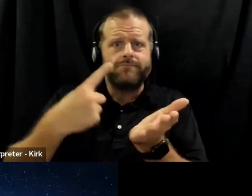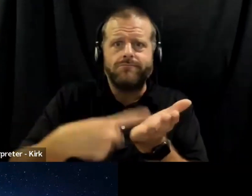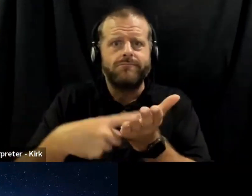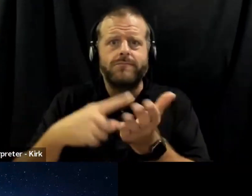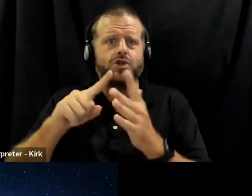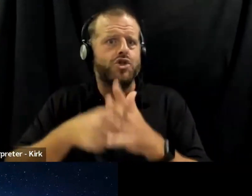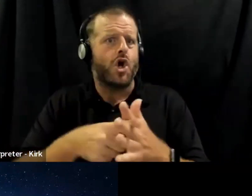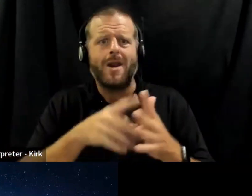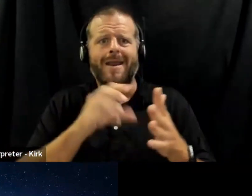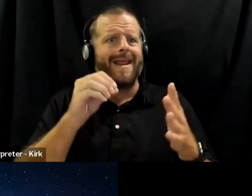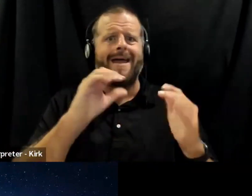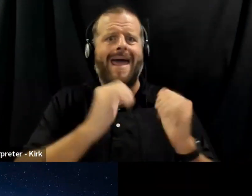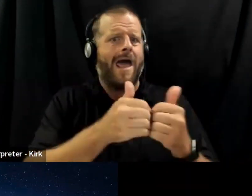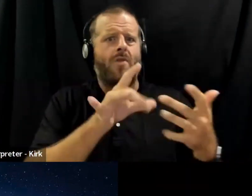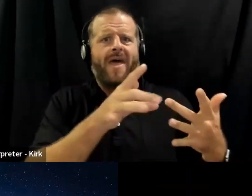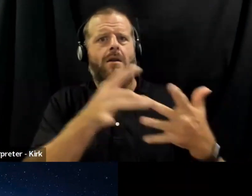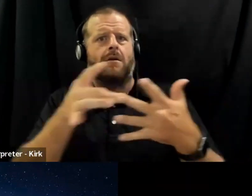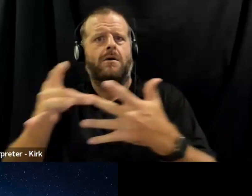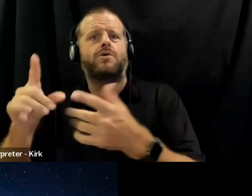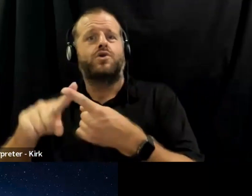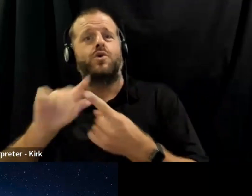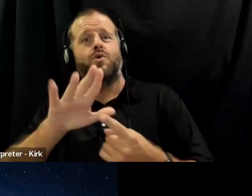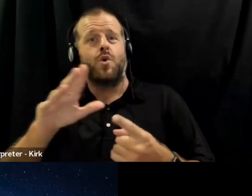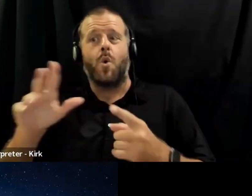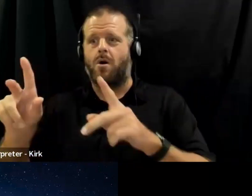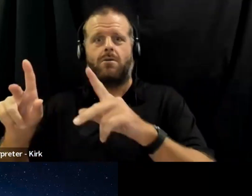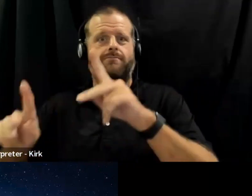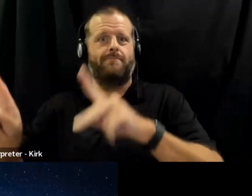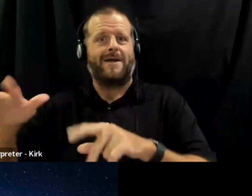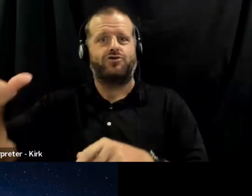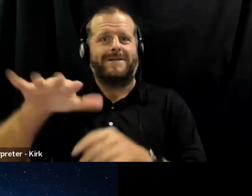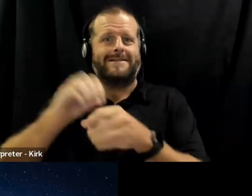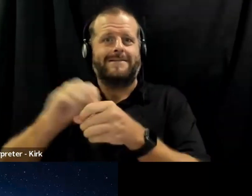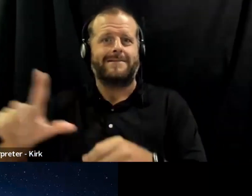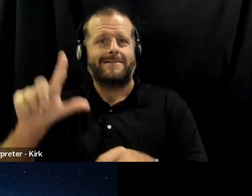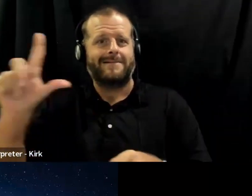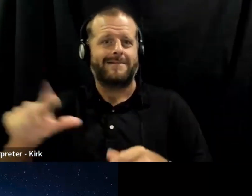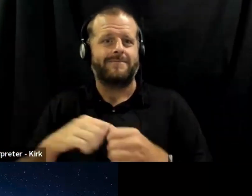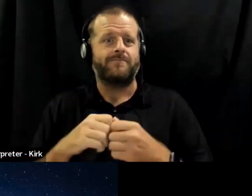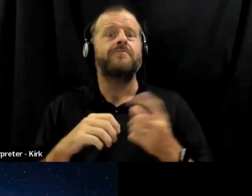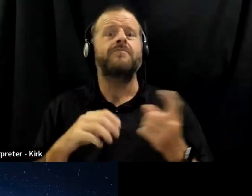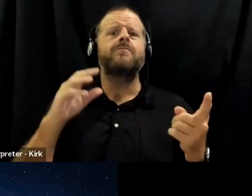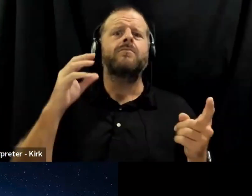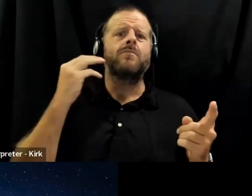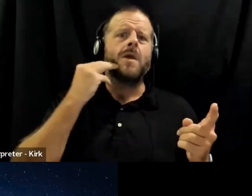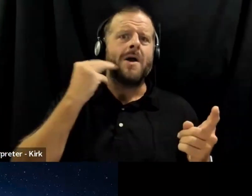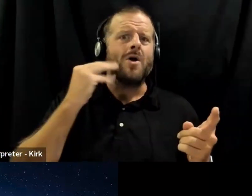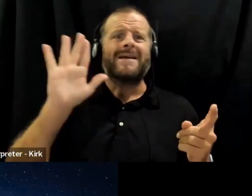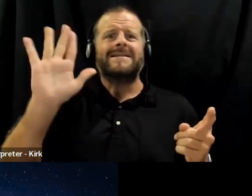extended beyond that to your, your patrons. So I was, Hey, Chancey. Yes, this is Marilyn.